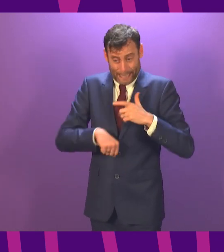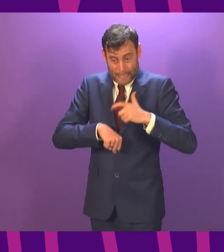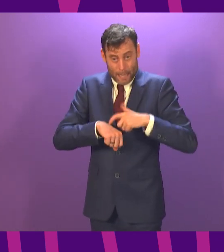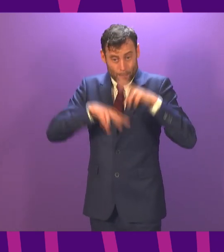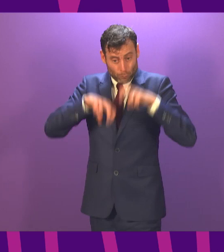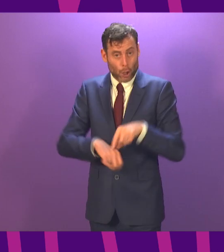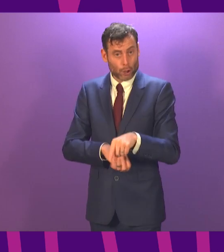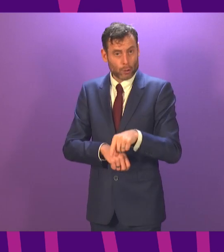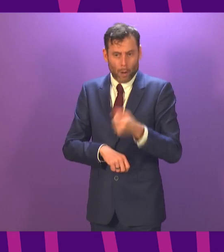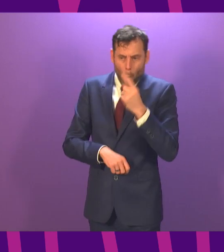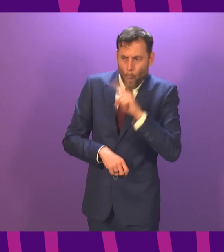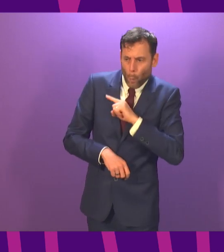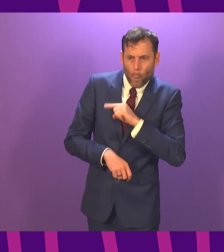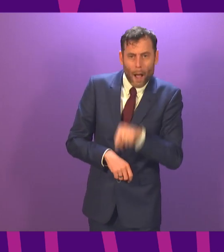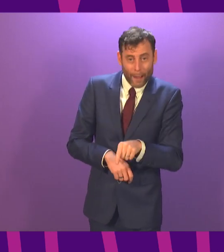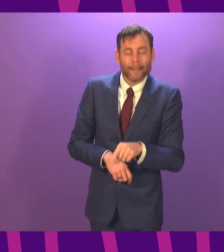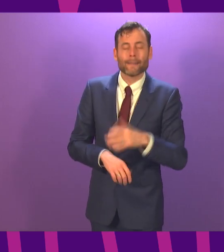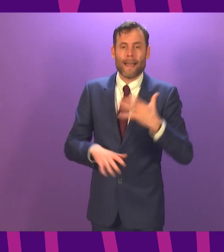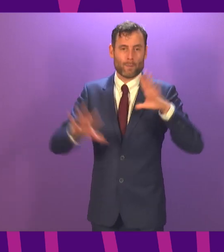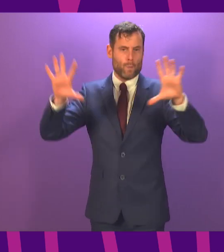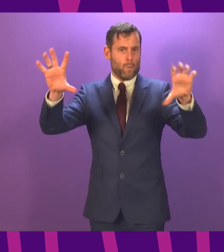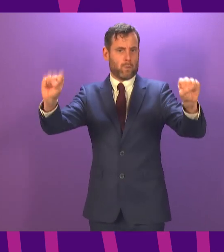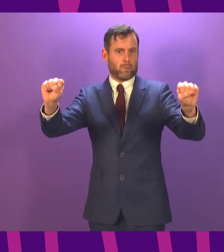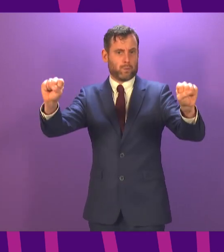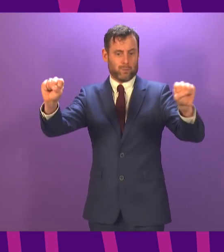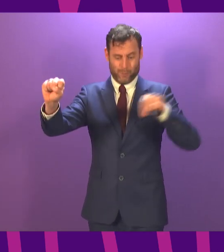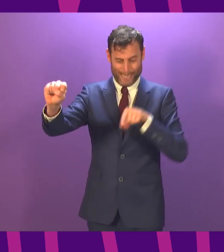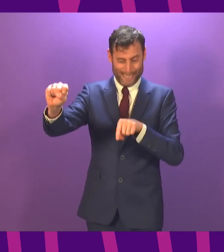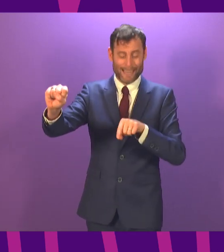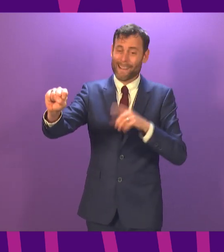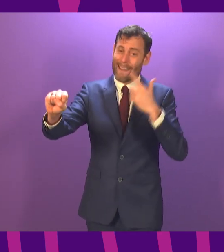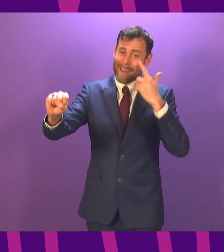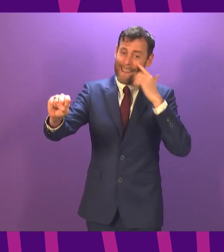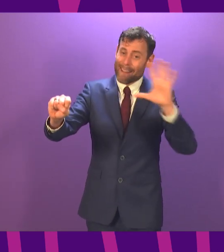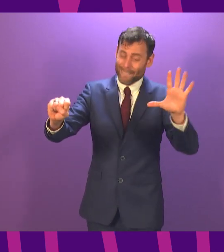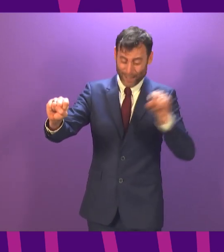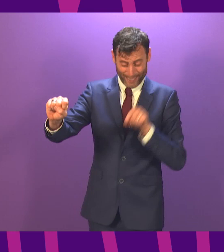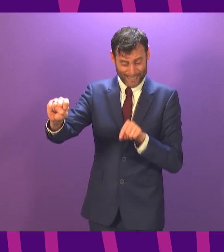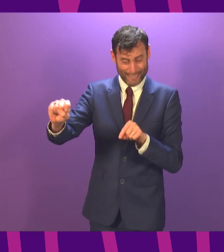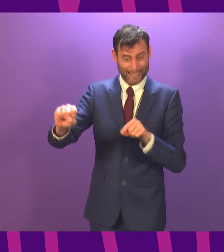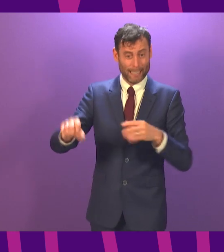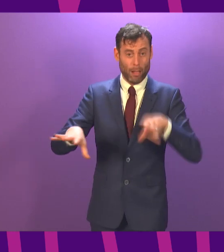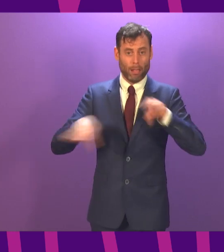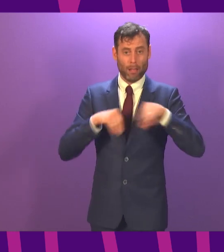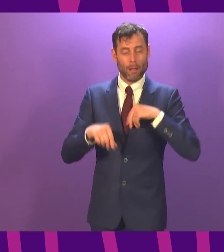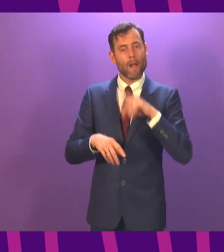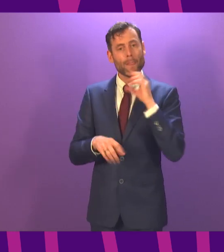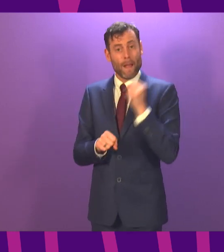about that—again, we must act on a highly precautionary basis. Rightly and properly, we talk here about—and, rightly and properly, the Government gets